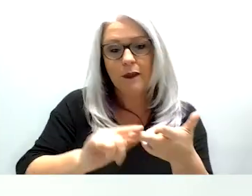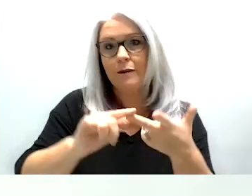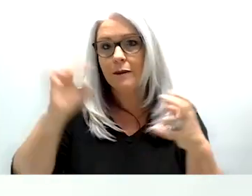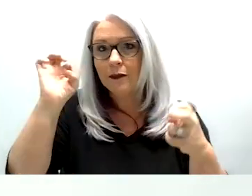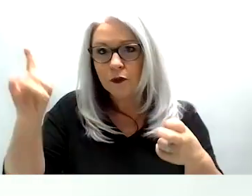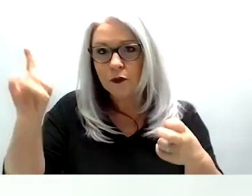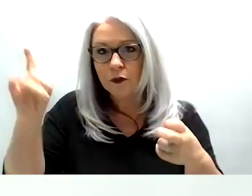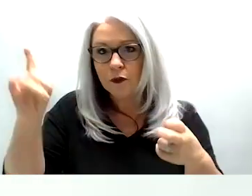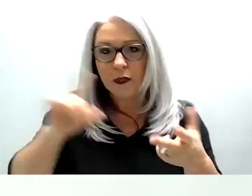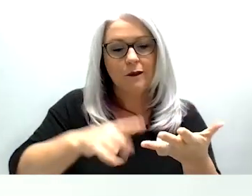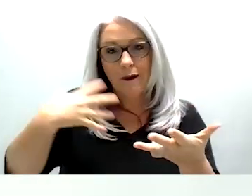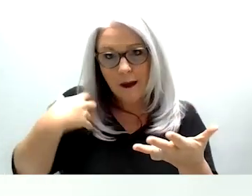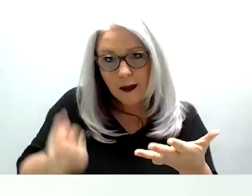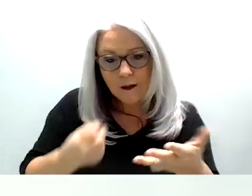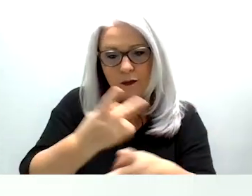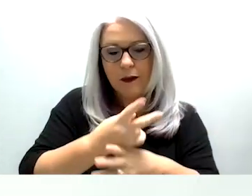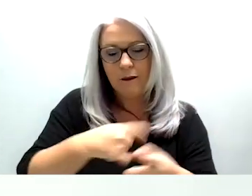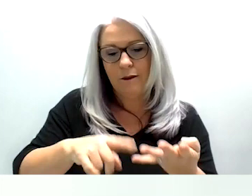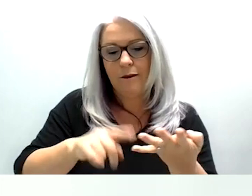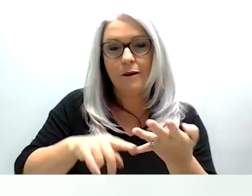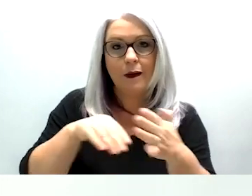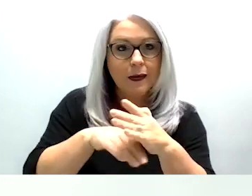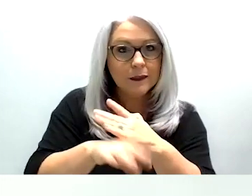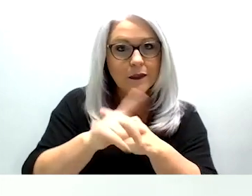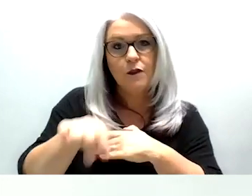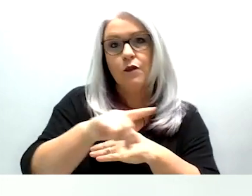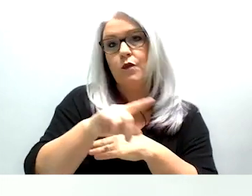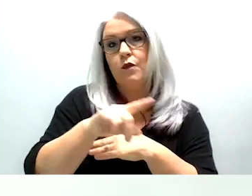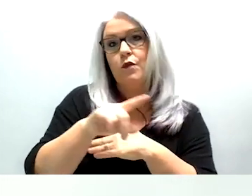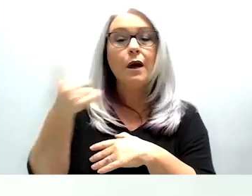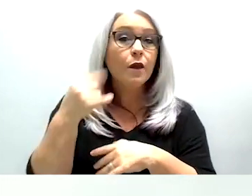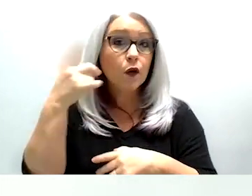healthcare, public places, access to Government programs, mostly anything that you can